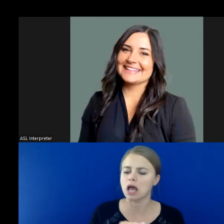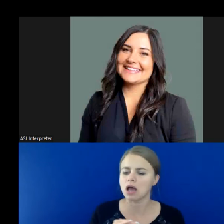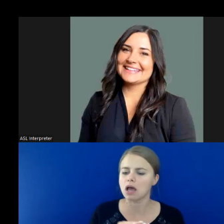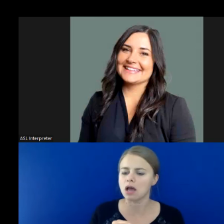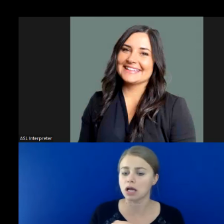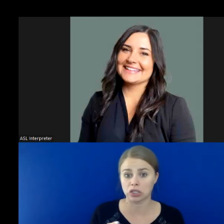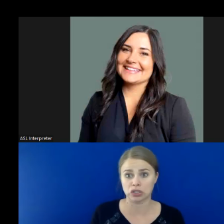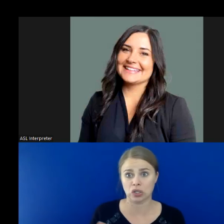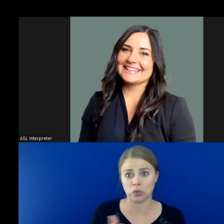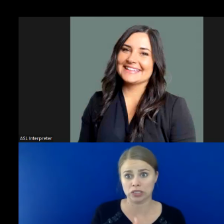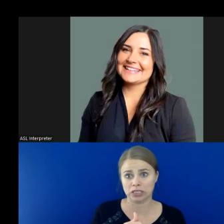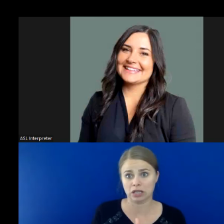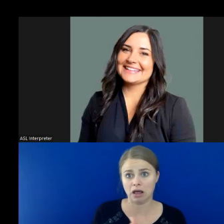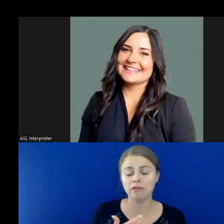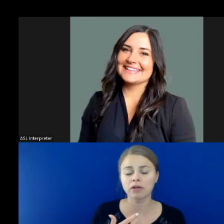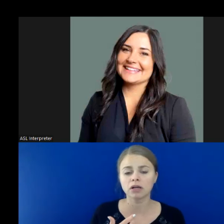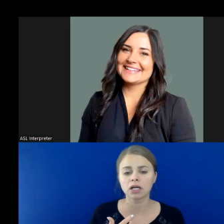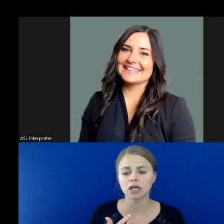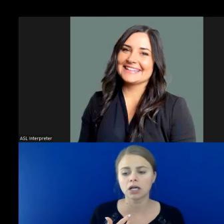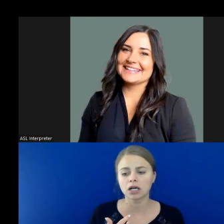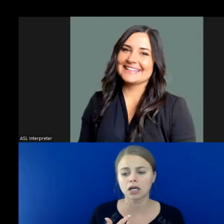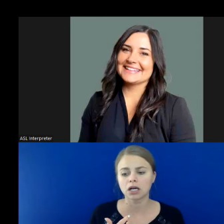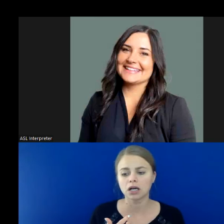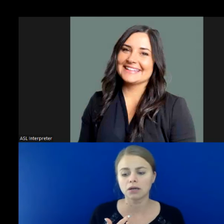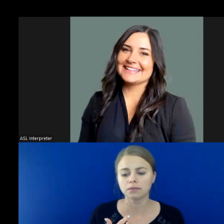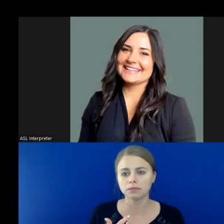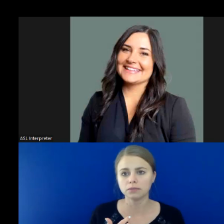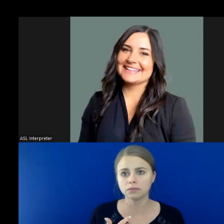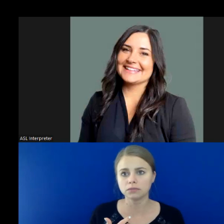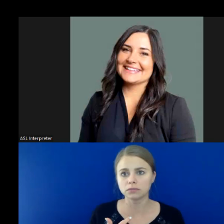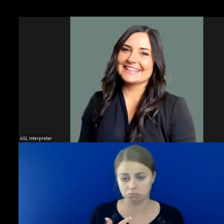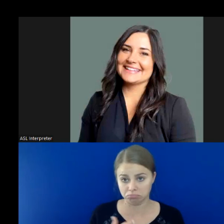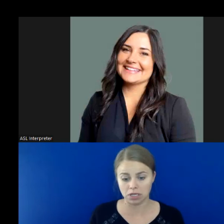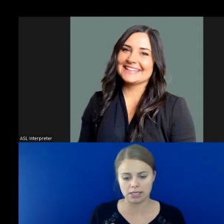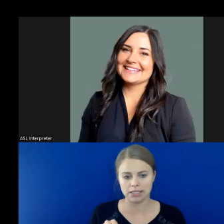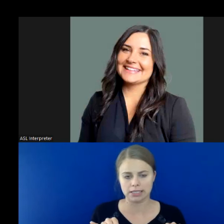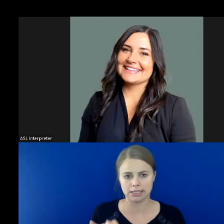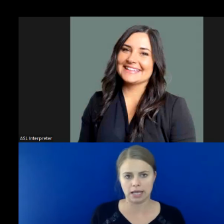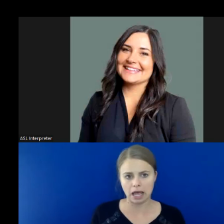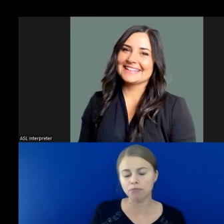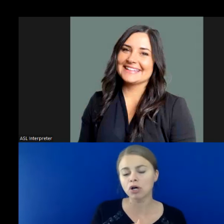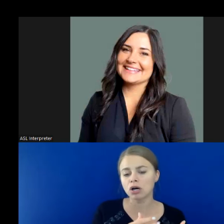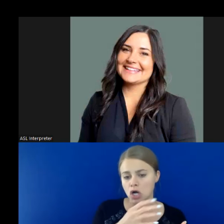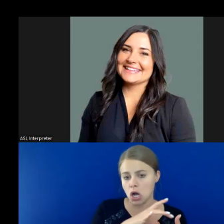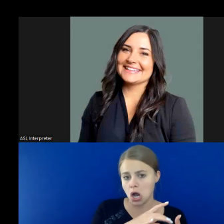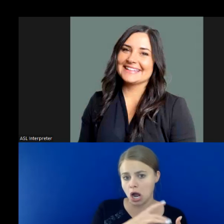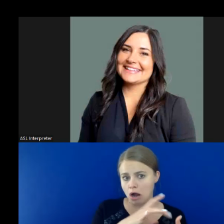accessible by everyone, and it had everything in there. So, why were two tools still used?